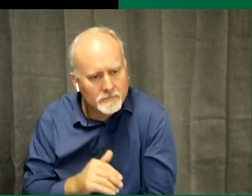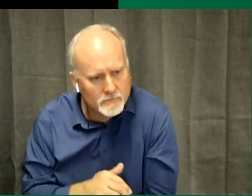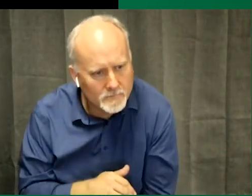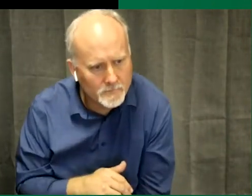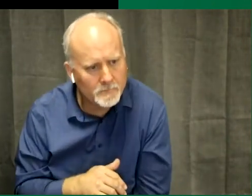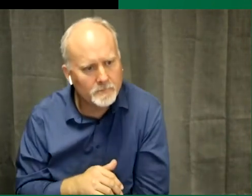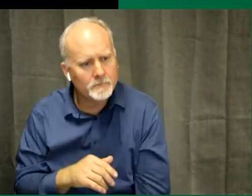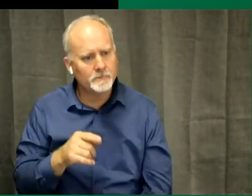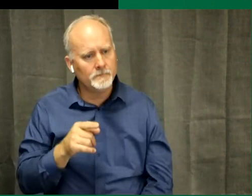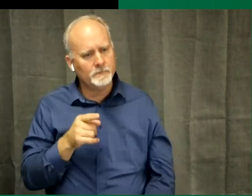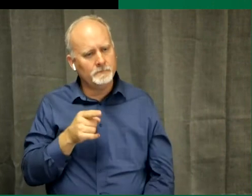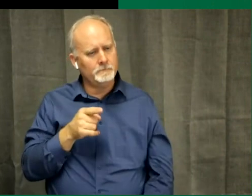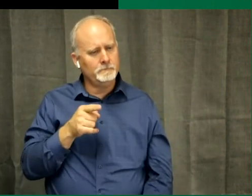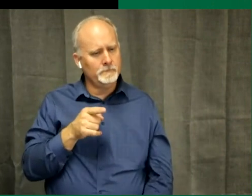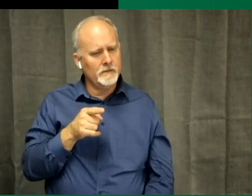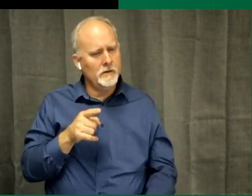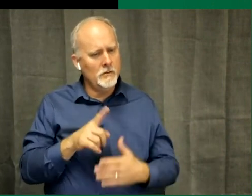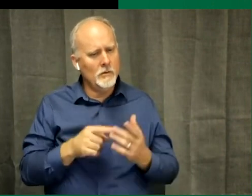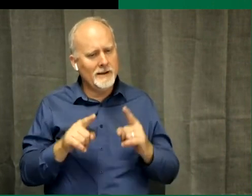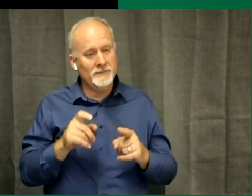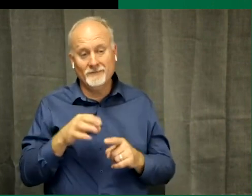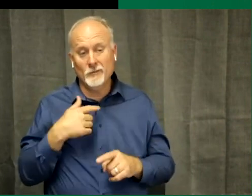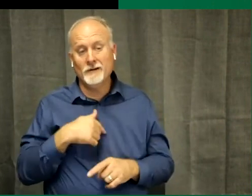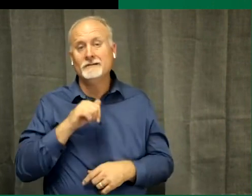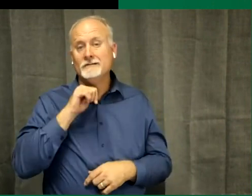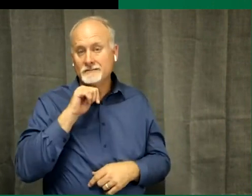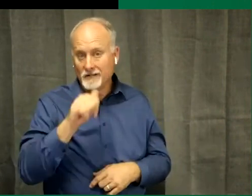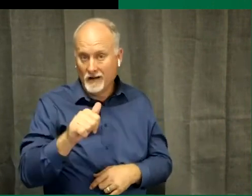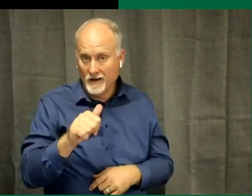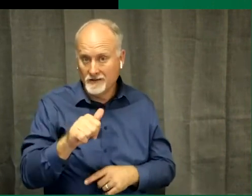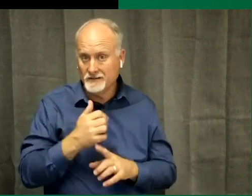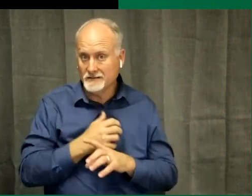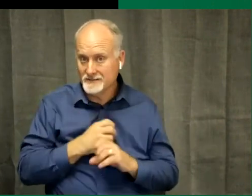you can see what happens if we're not practicing those behaviors that we talked about really